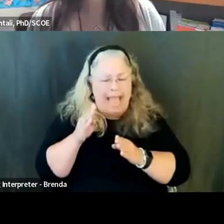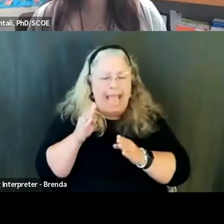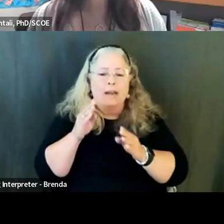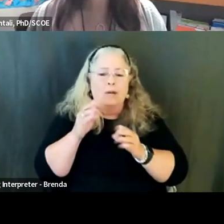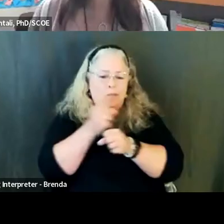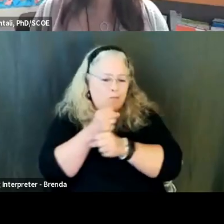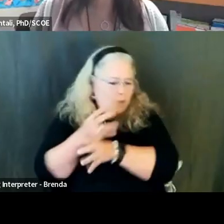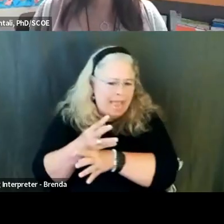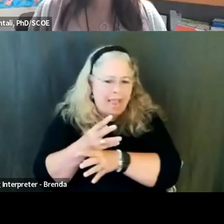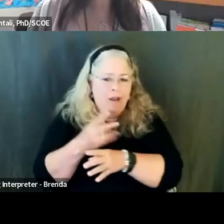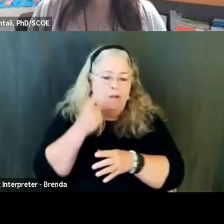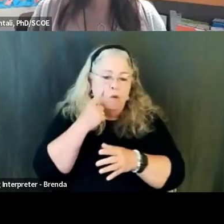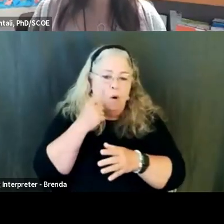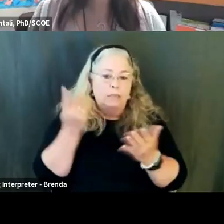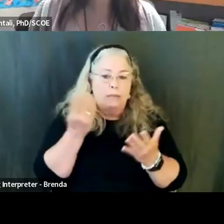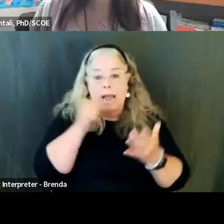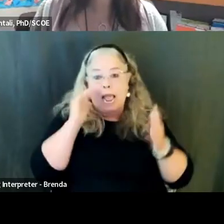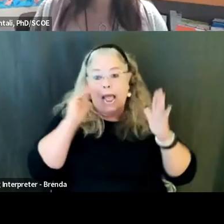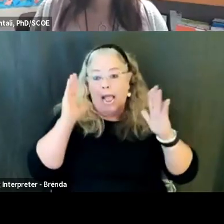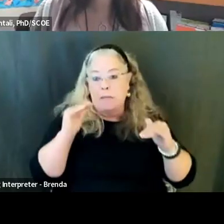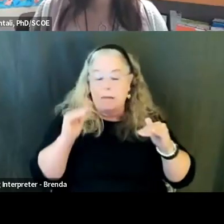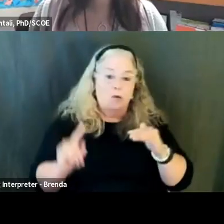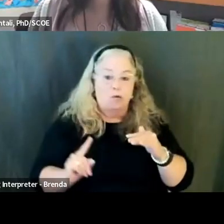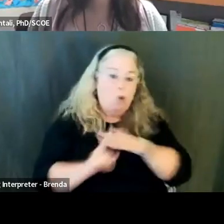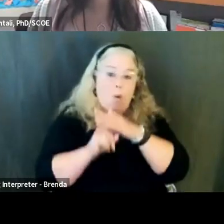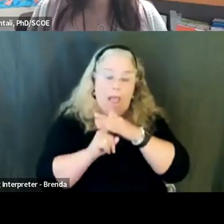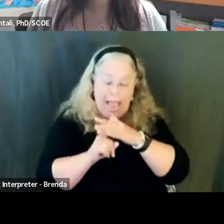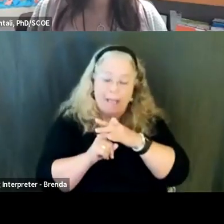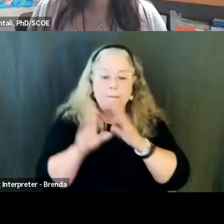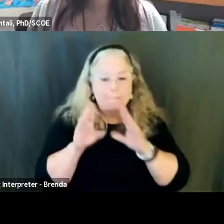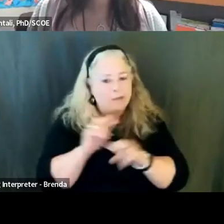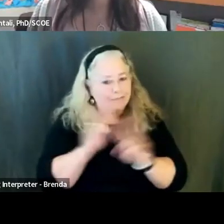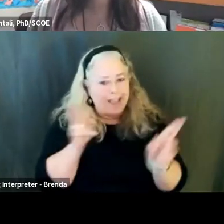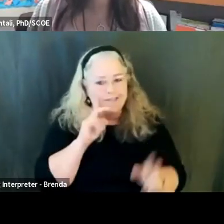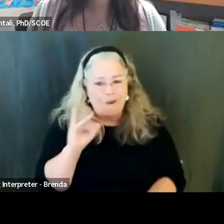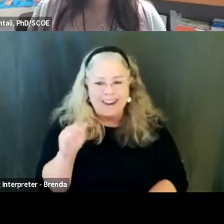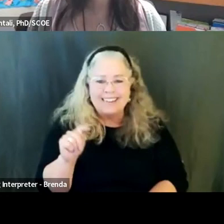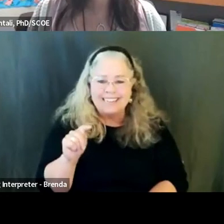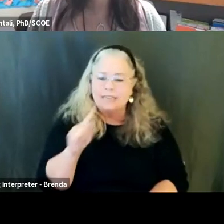for the unexpected like the quote Jennifer made. So you know I think it's it's it's hard work but